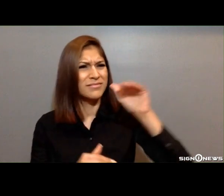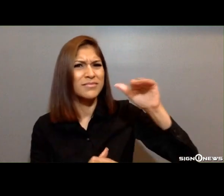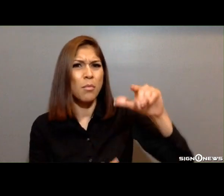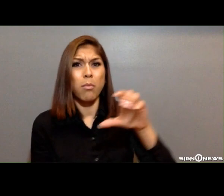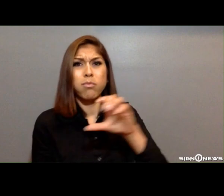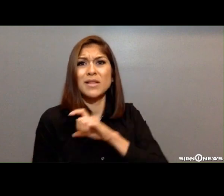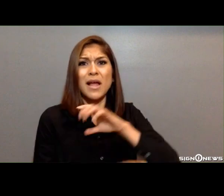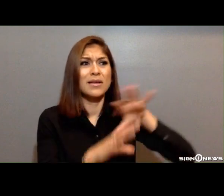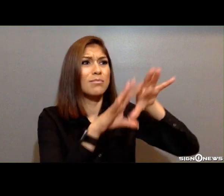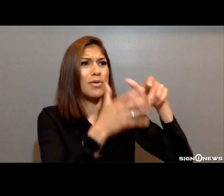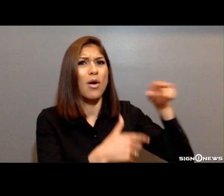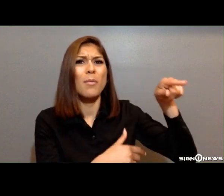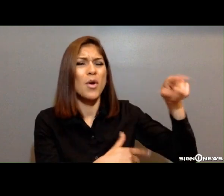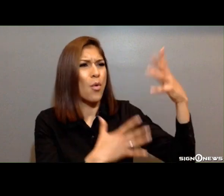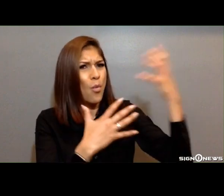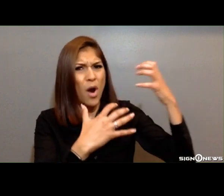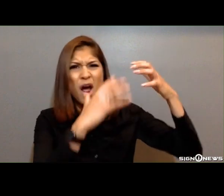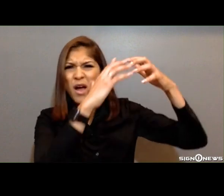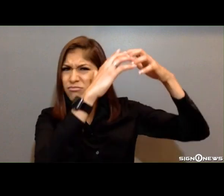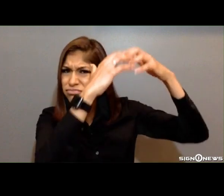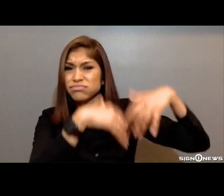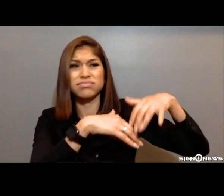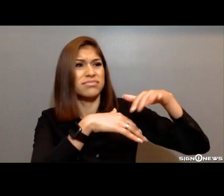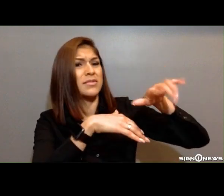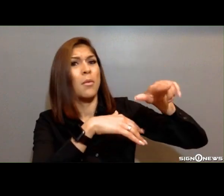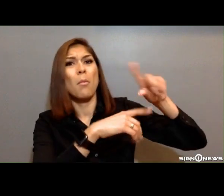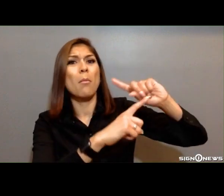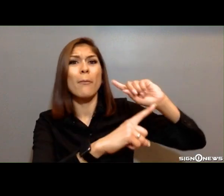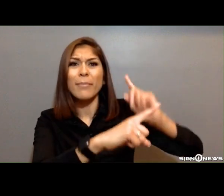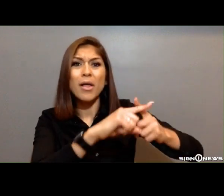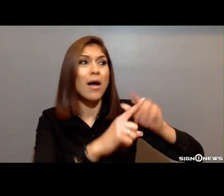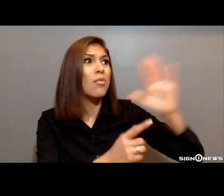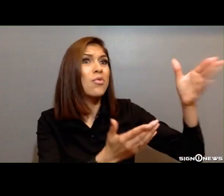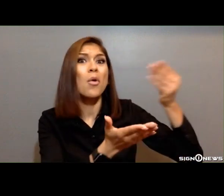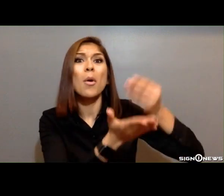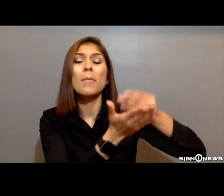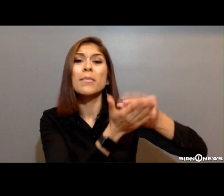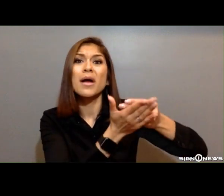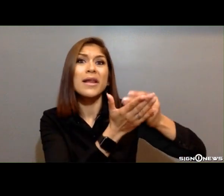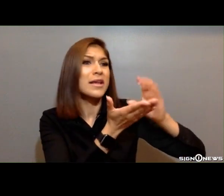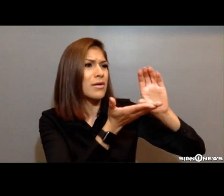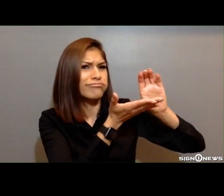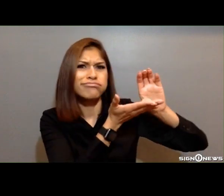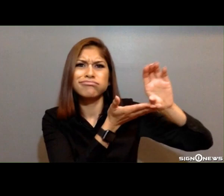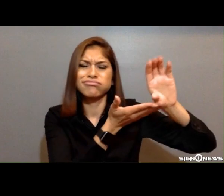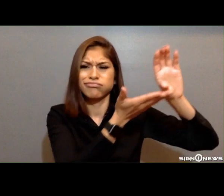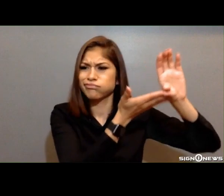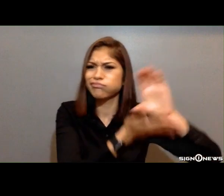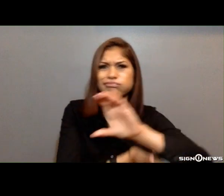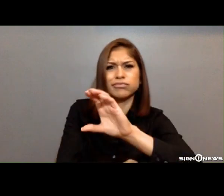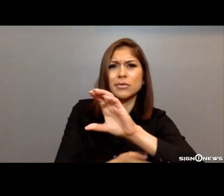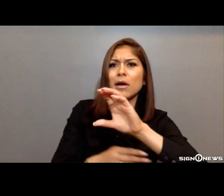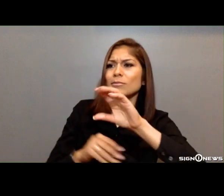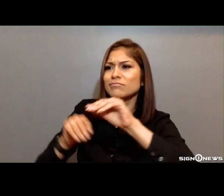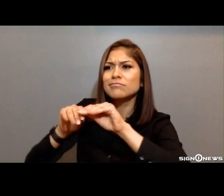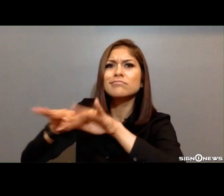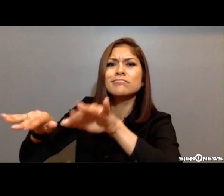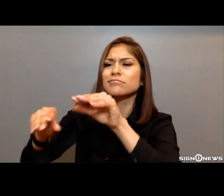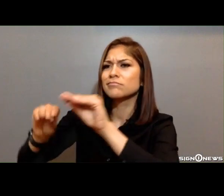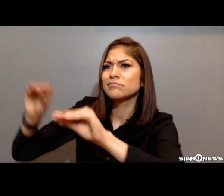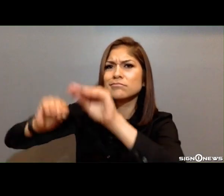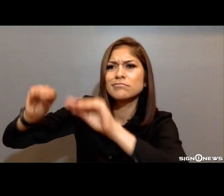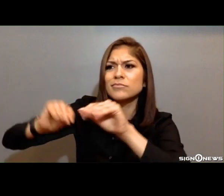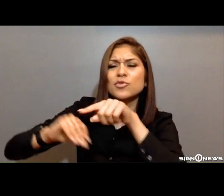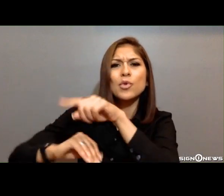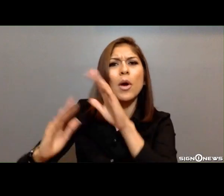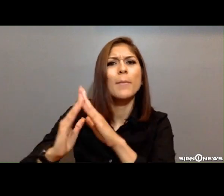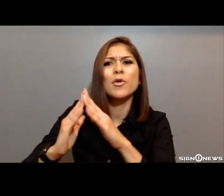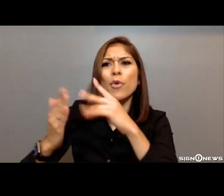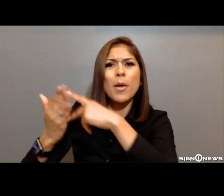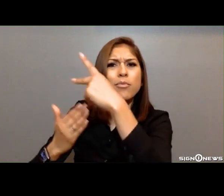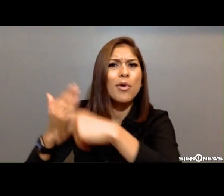calling for police departments to be defunded and abolished, with their funding redistributed